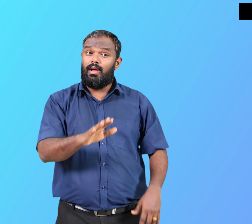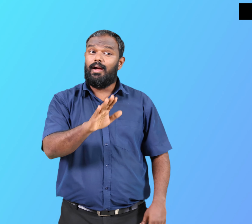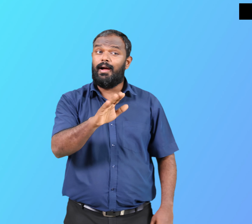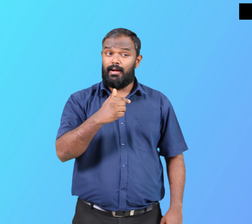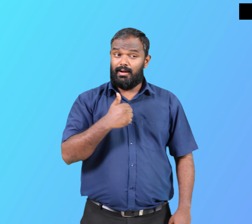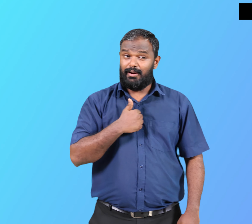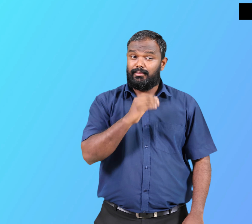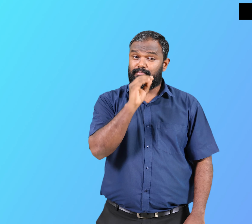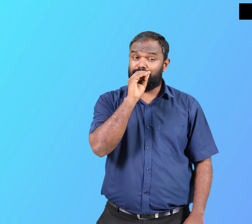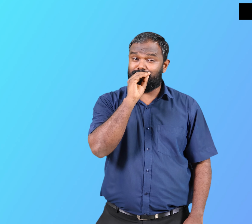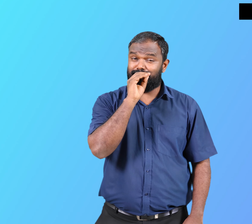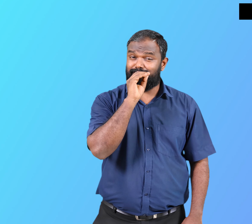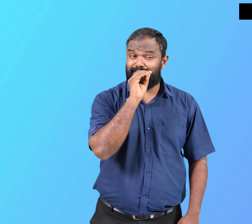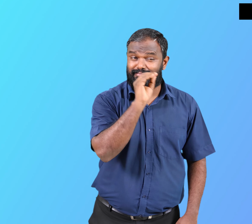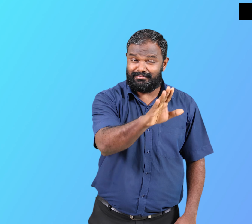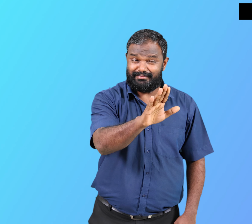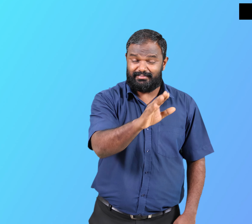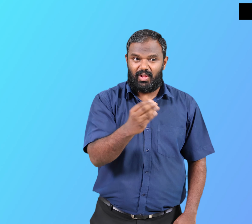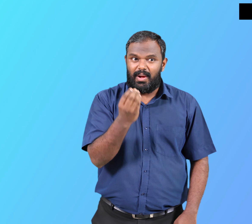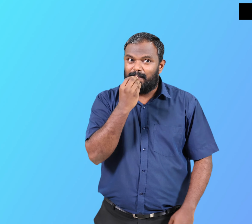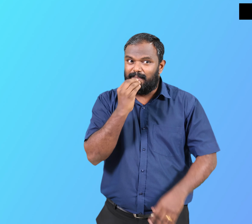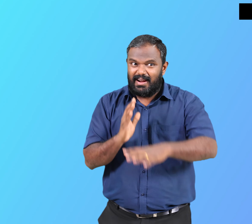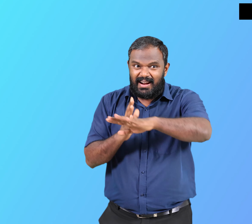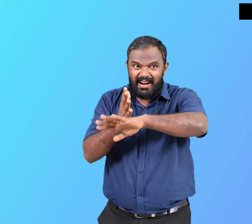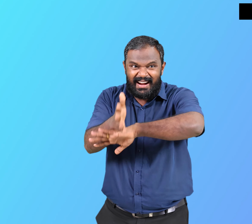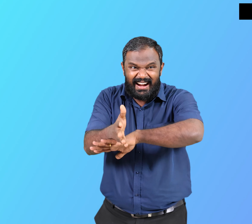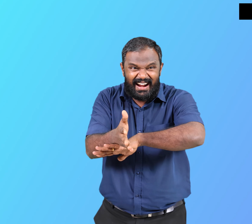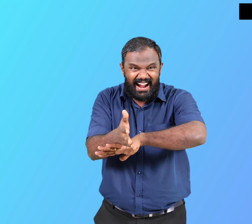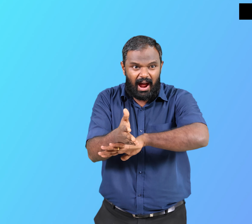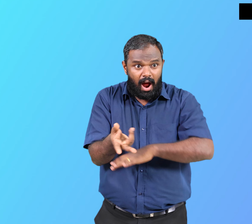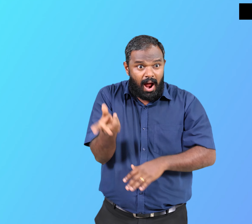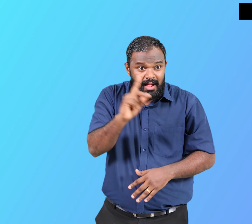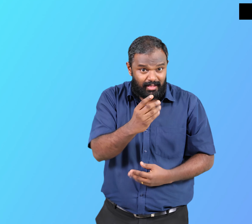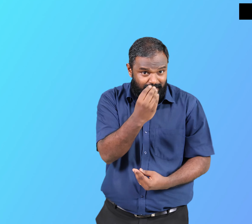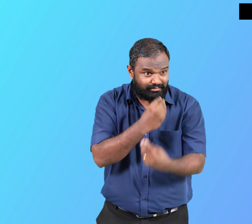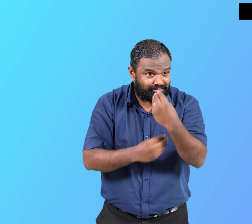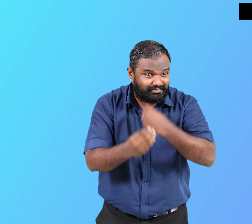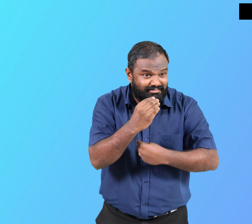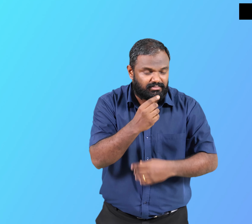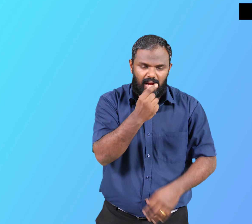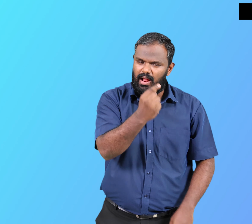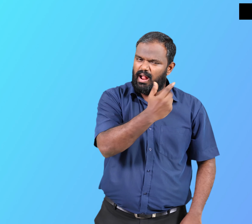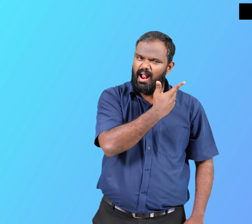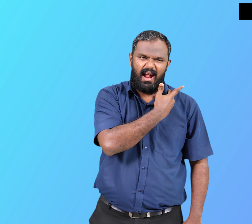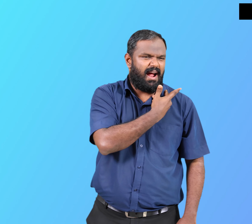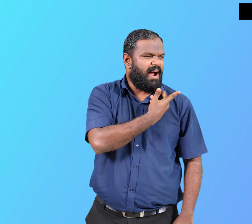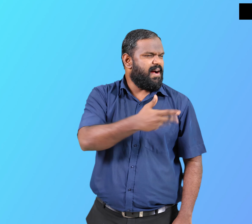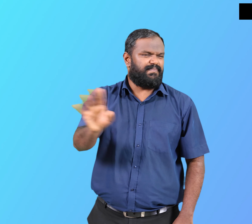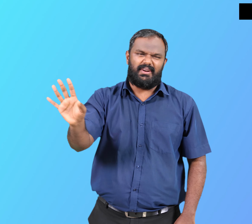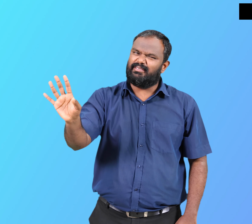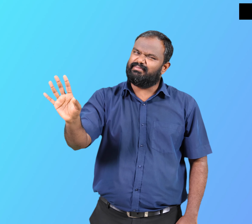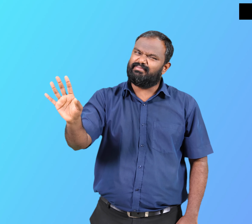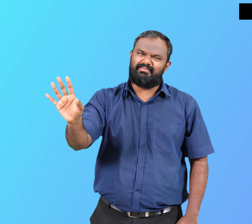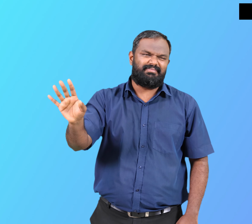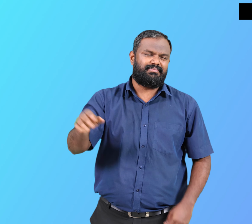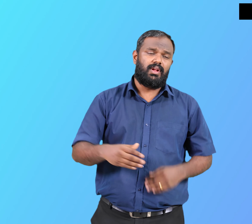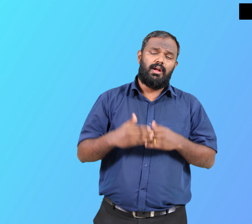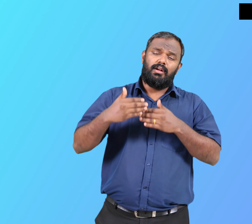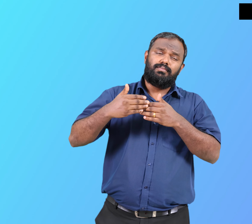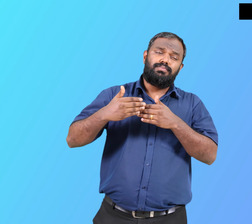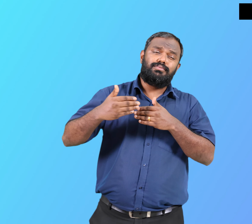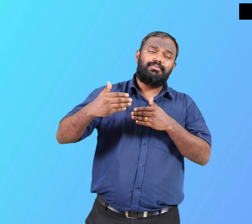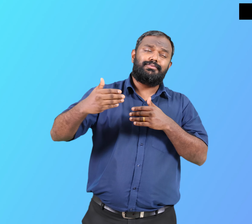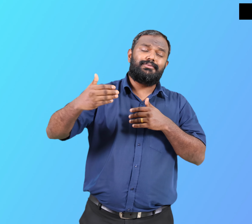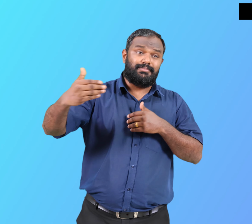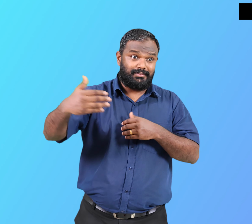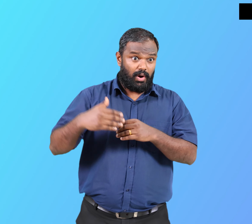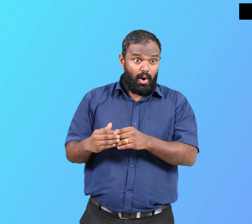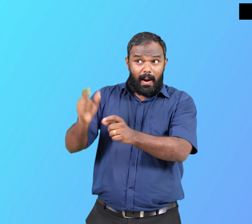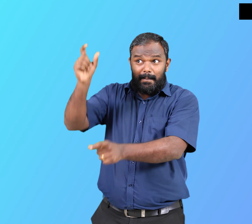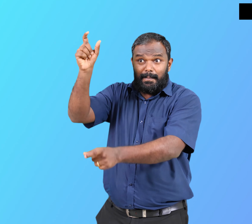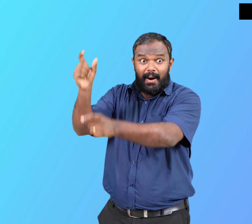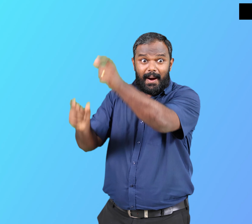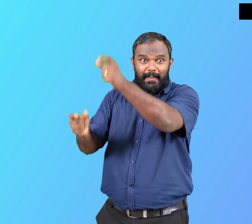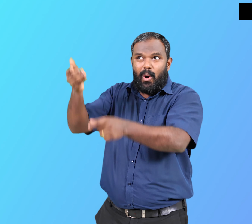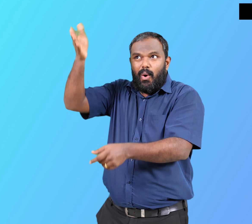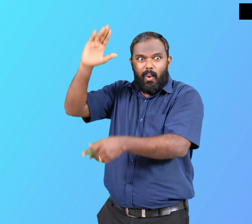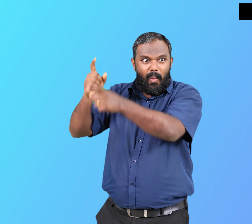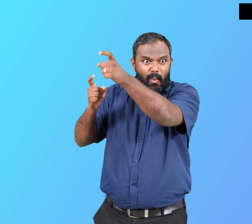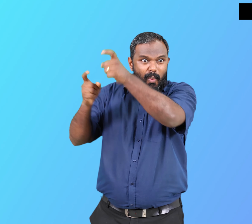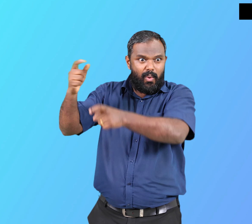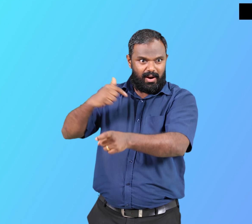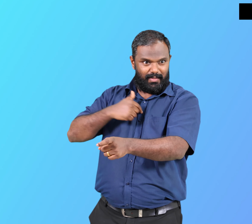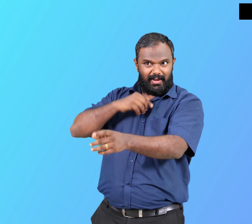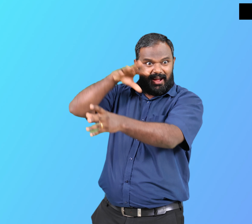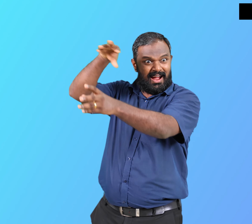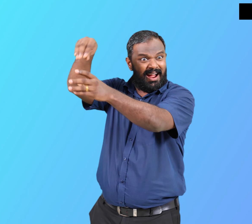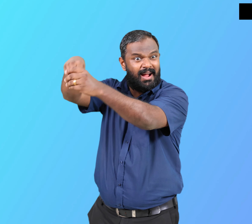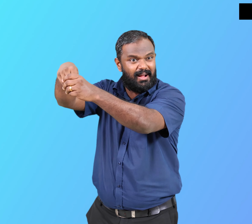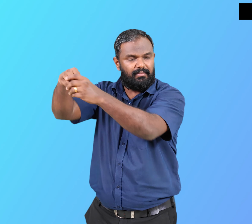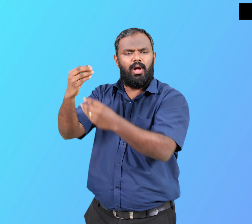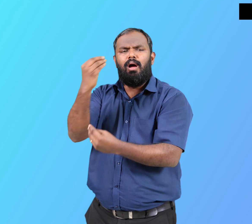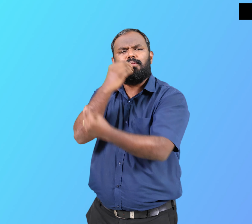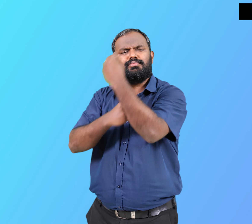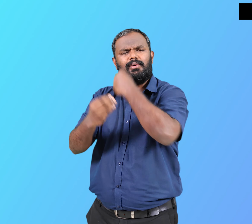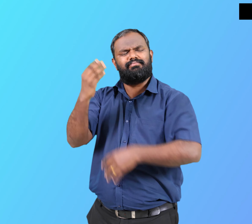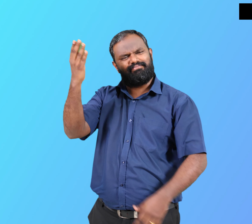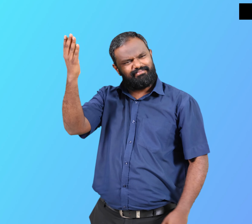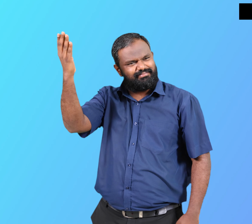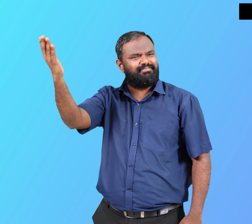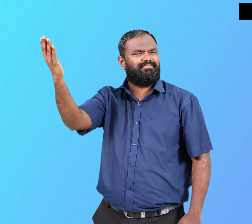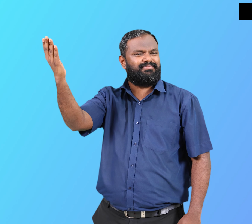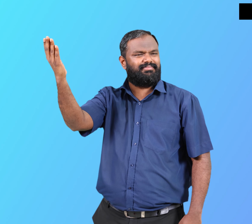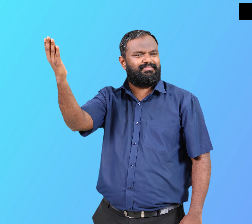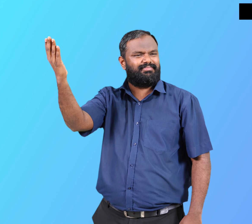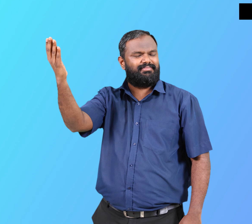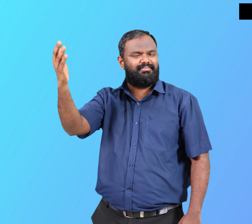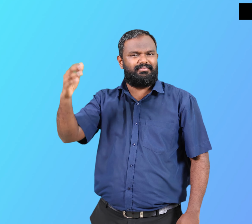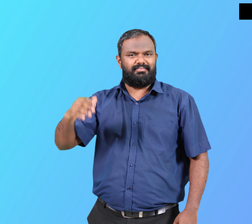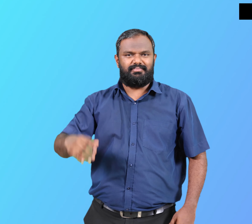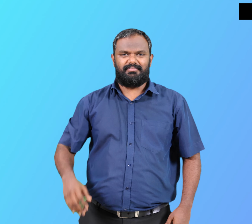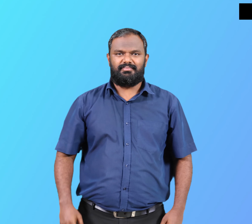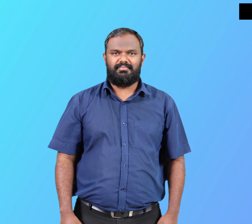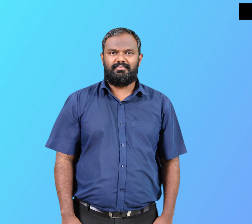I will never eat another Passover meal until it is given its full meaning in God’s kingdom.”